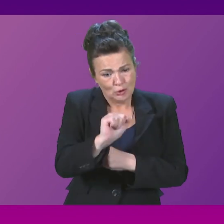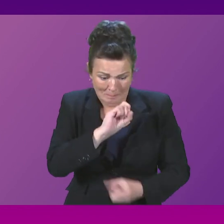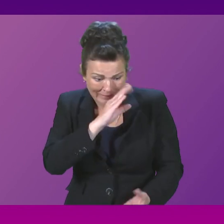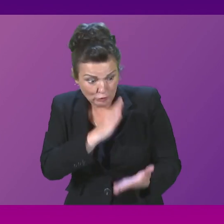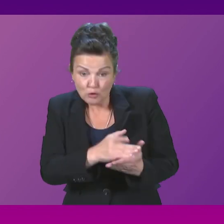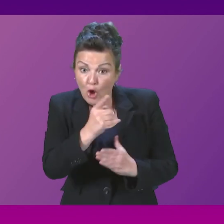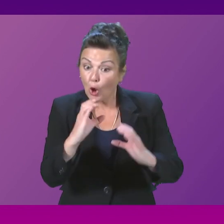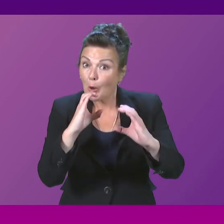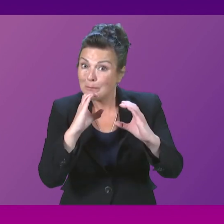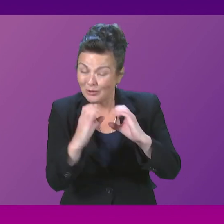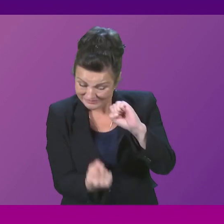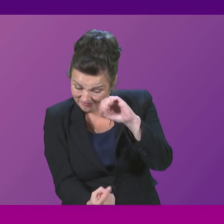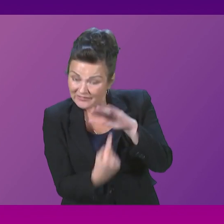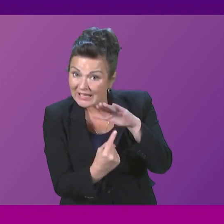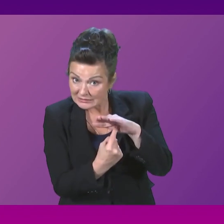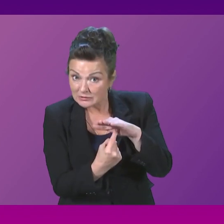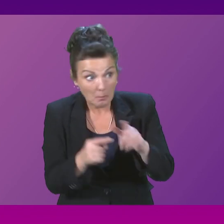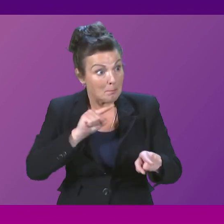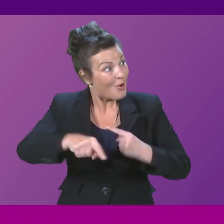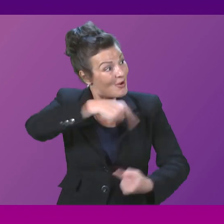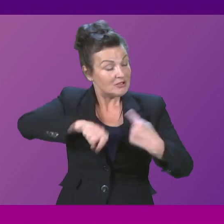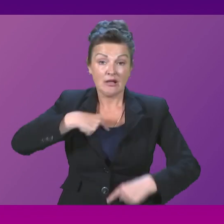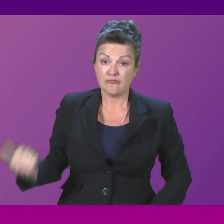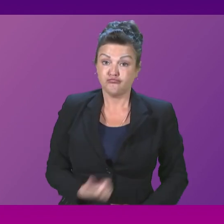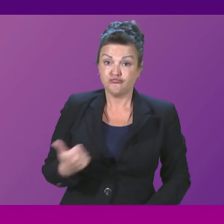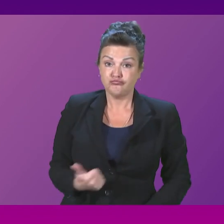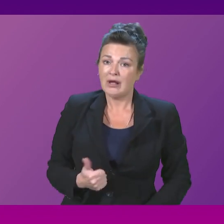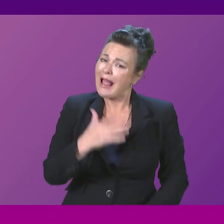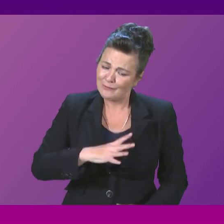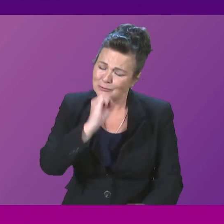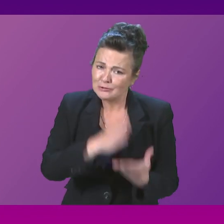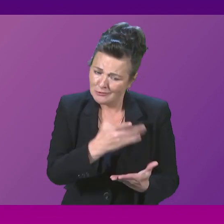connections that most people take for granted are resilient?